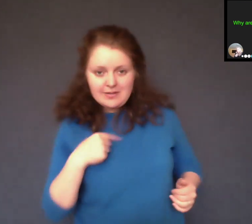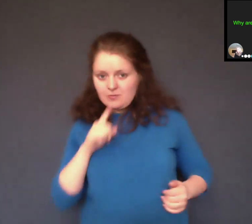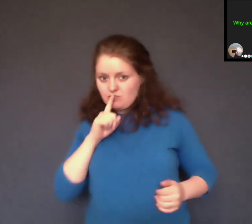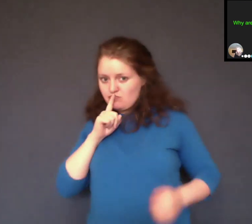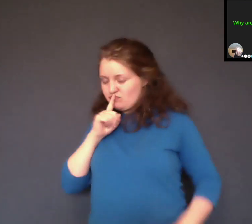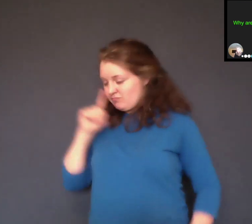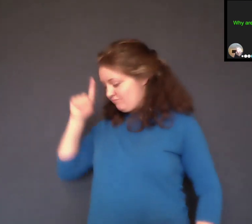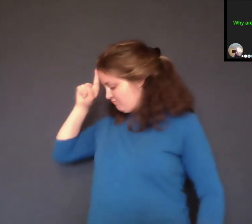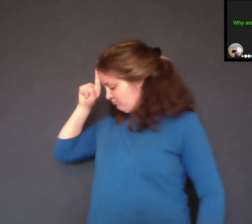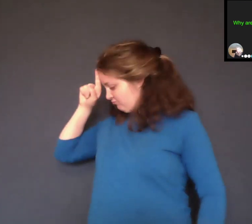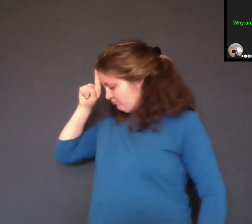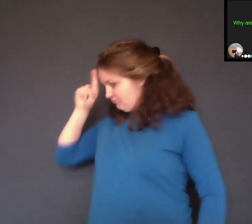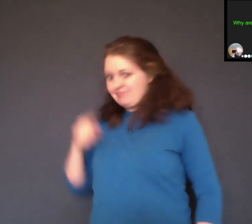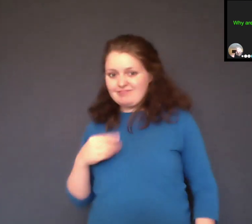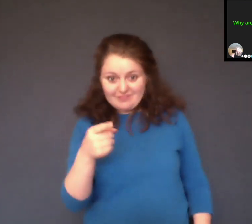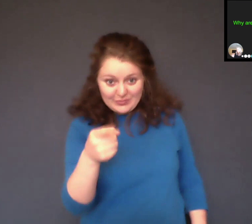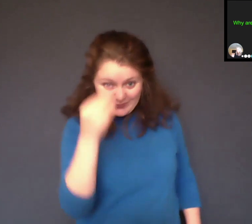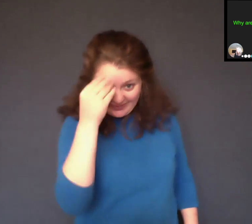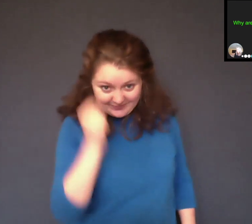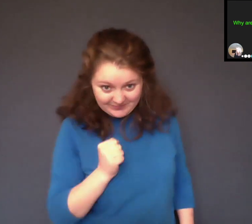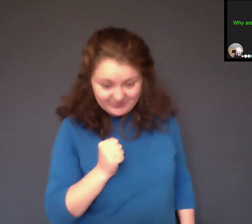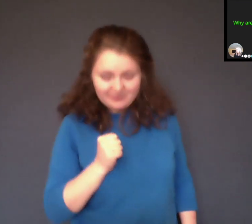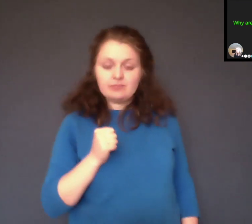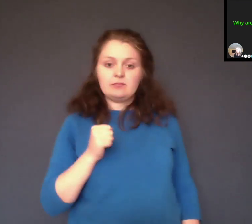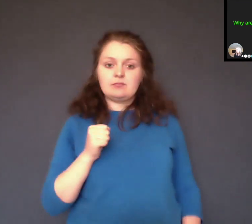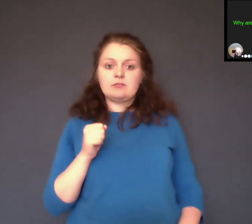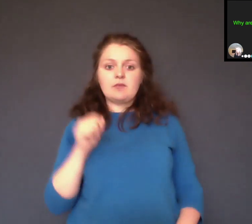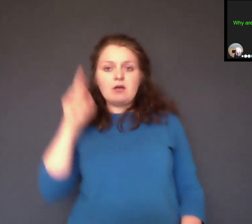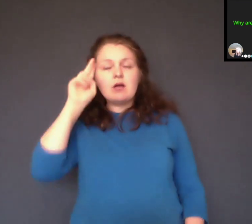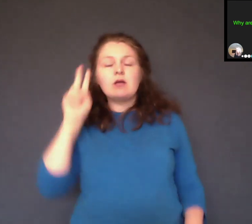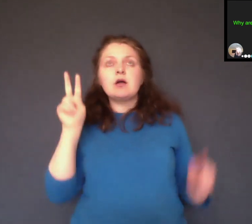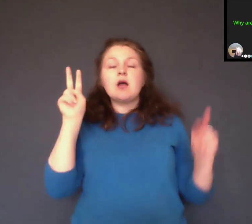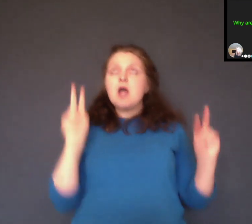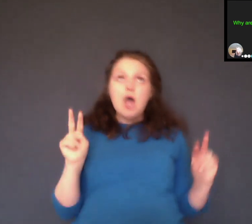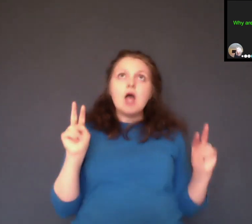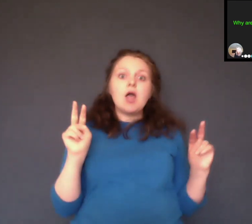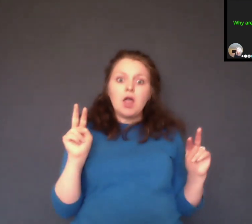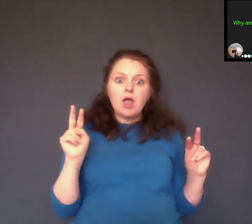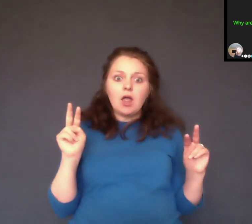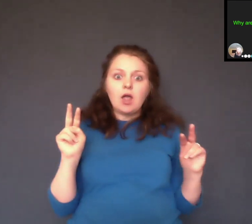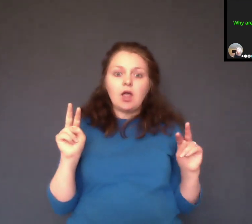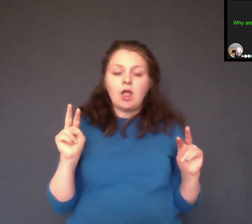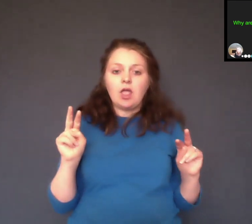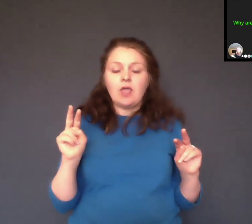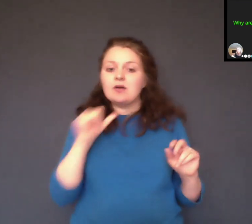gonna let you think astonished by the sight he took too little care where he was walking